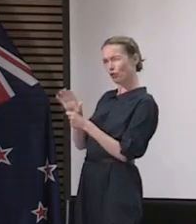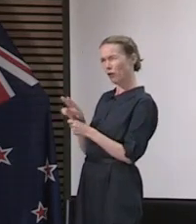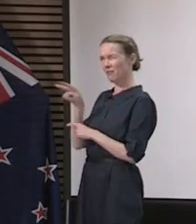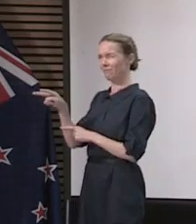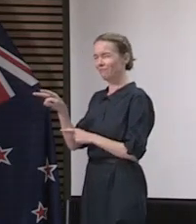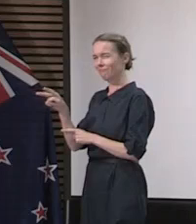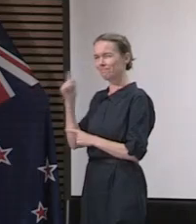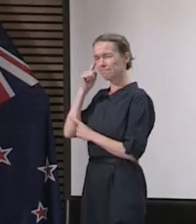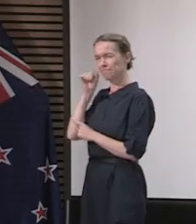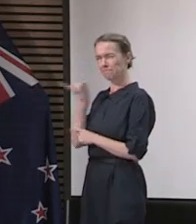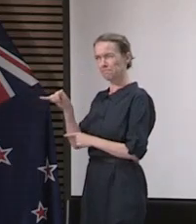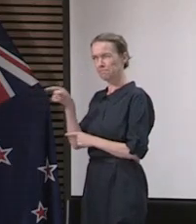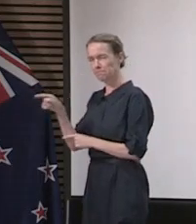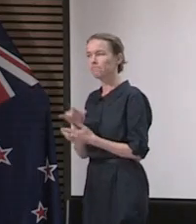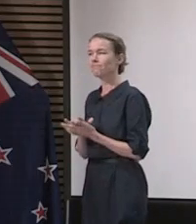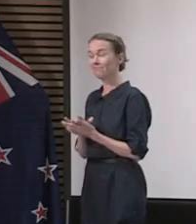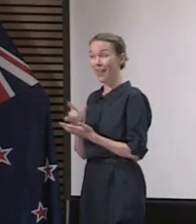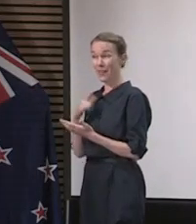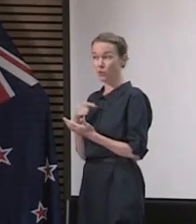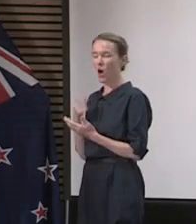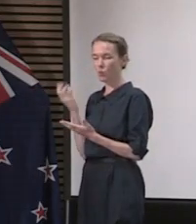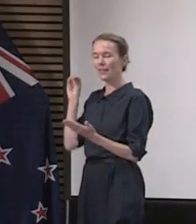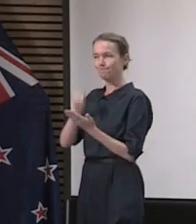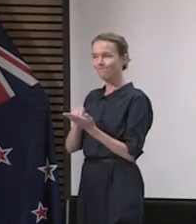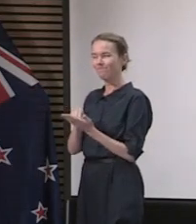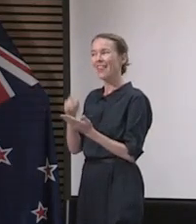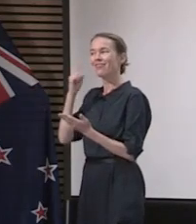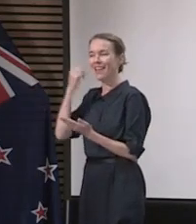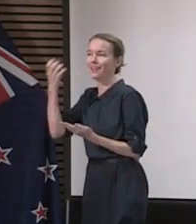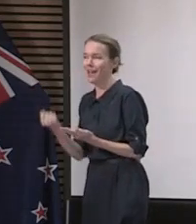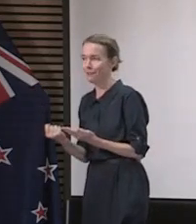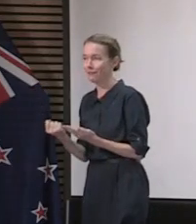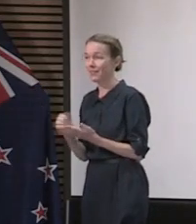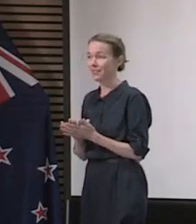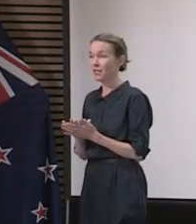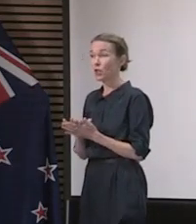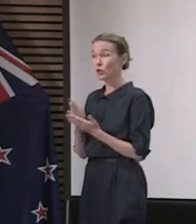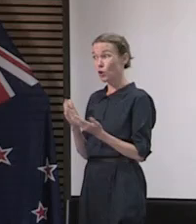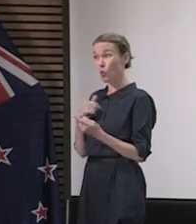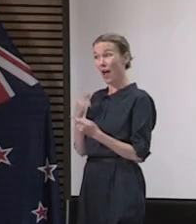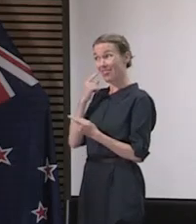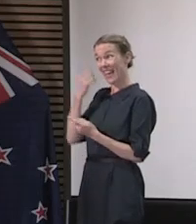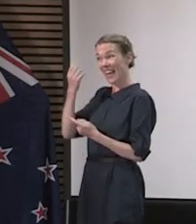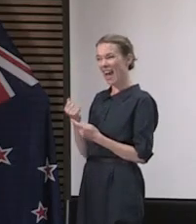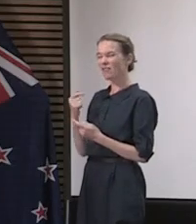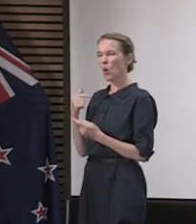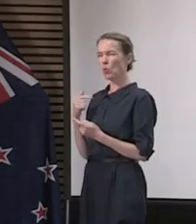doesn't reflect a problem with the testing, and it - I think underscores our inclusive